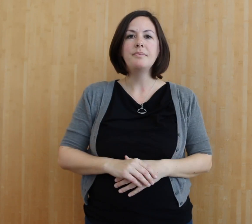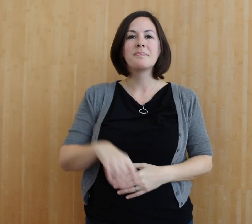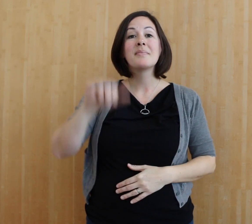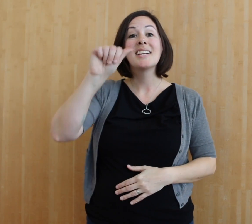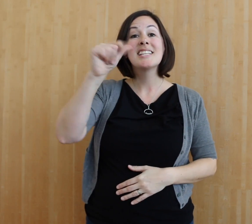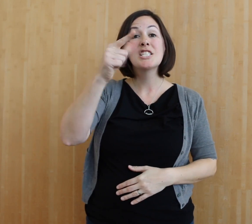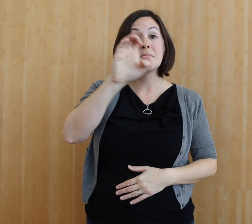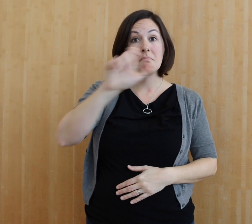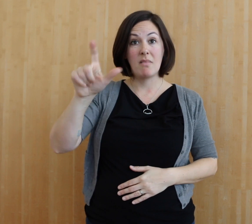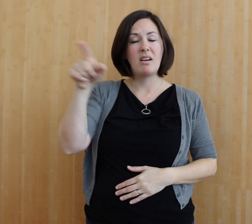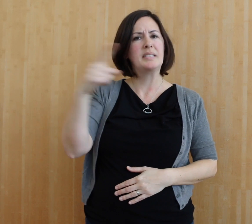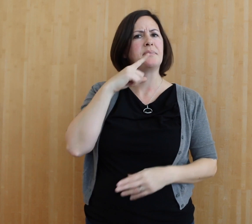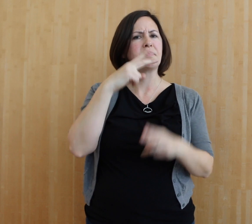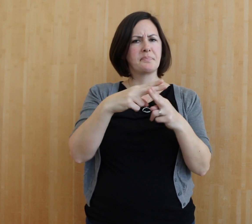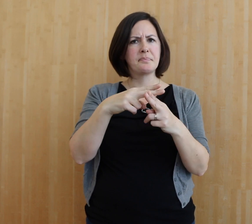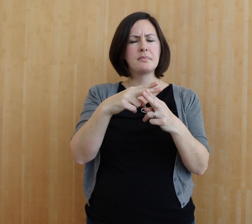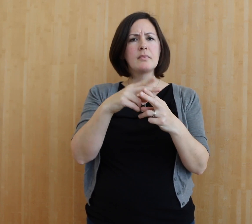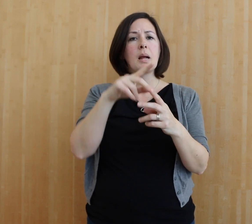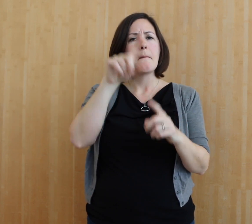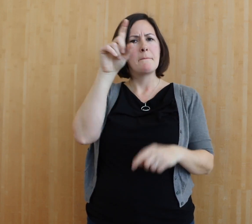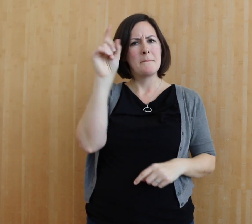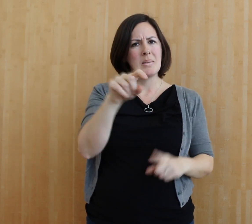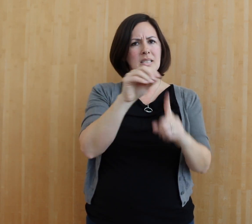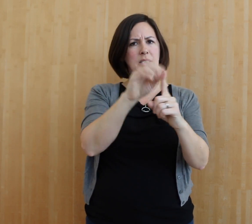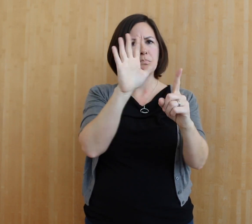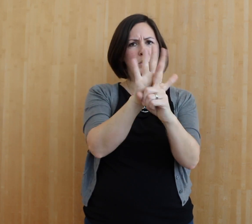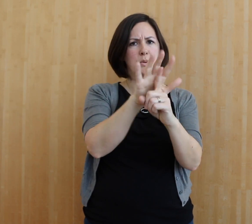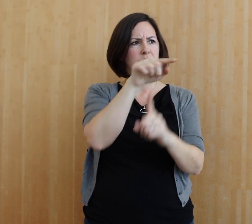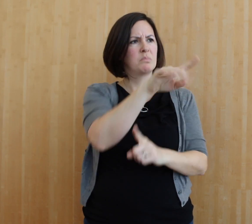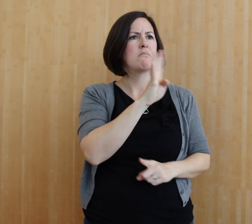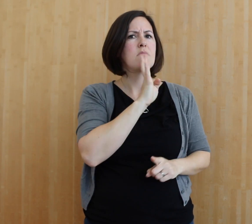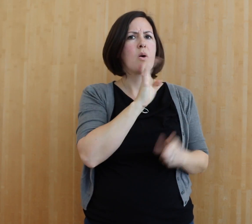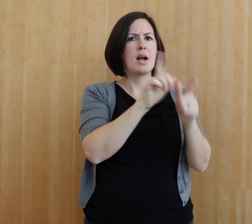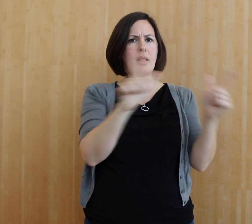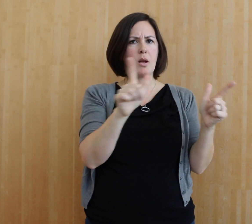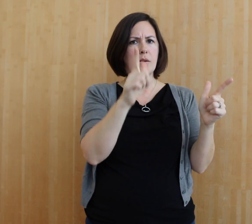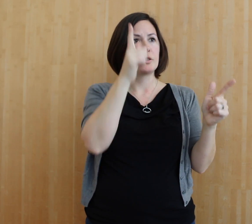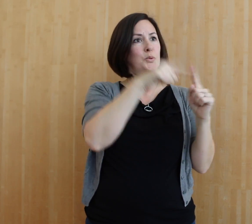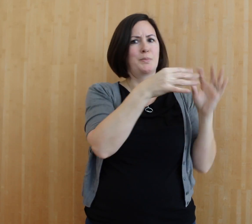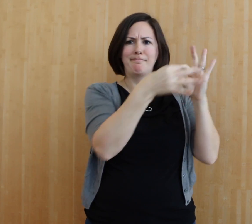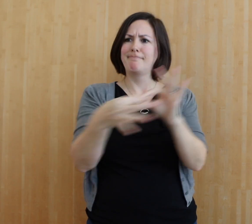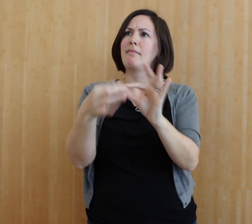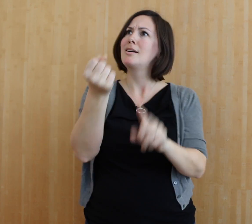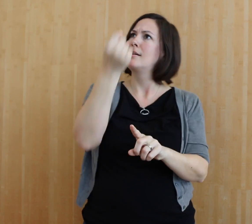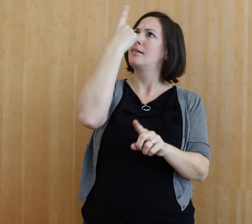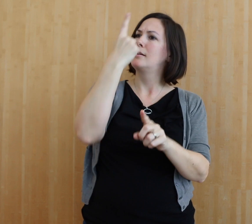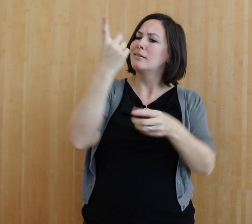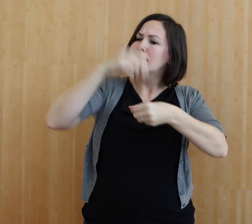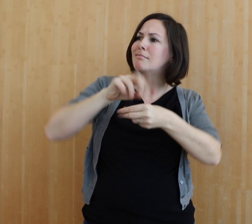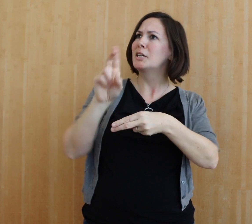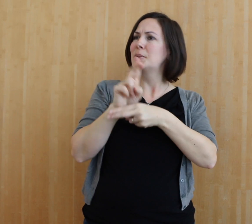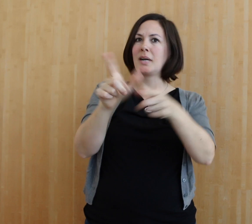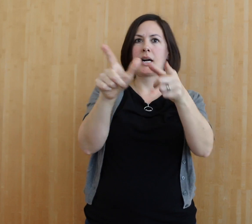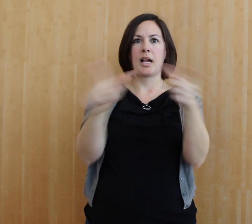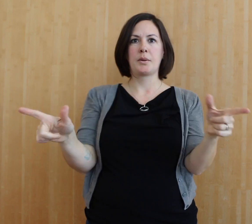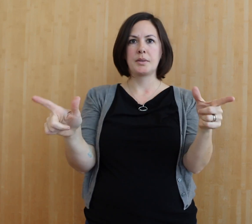The Alexander Graham Bell Association claims that children must be exposed to spoken language to understand and use language.